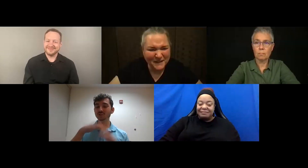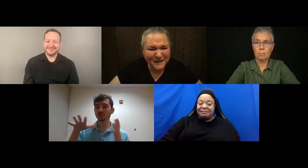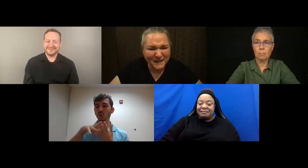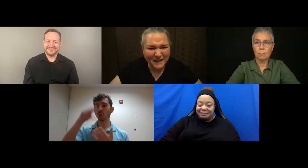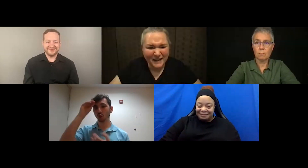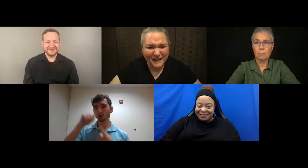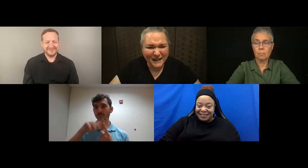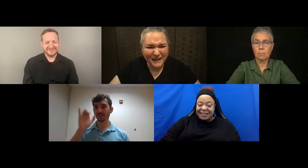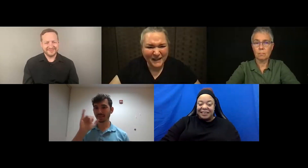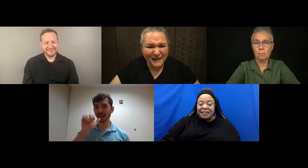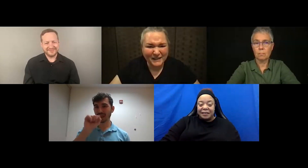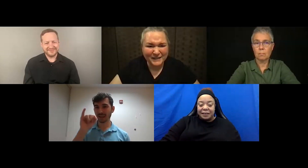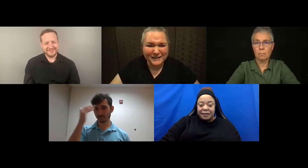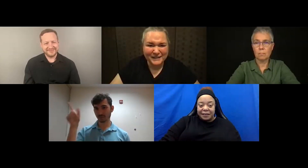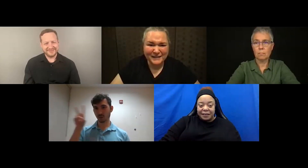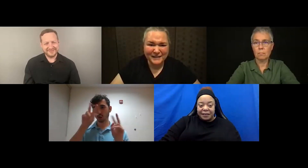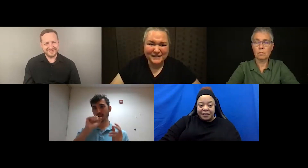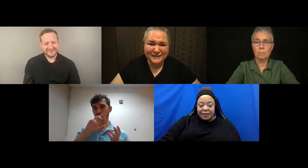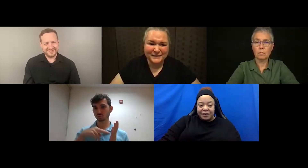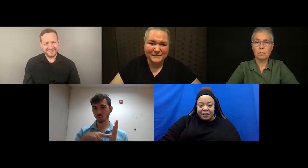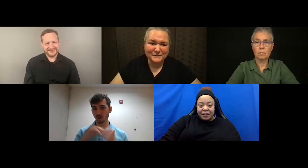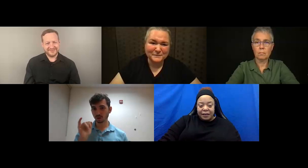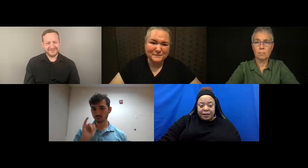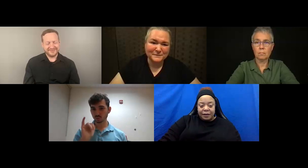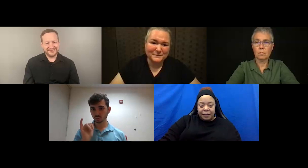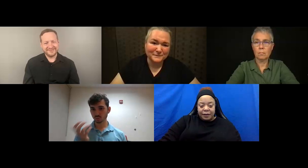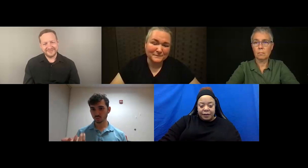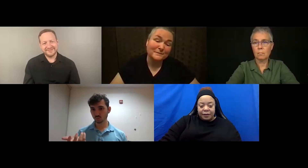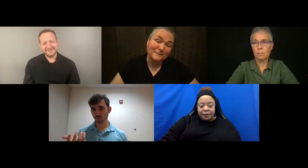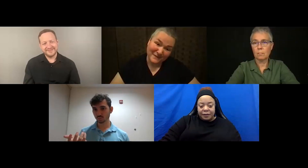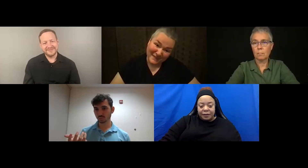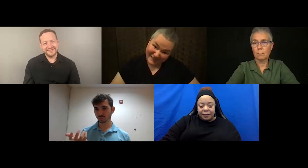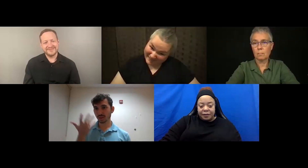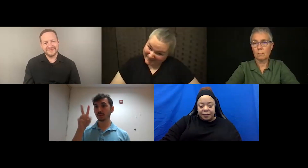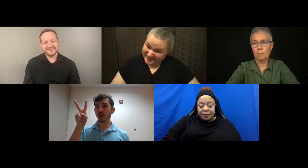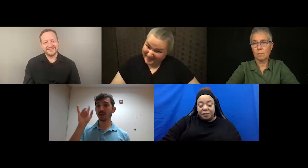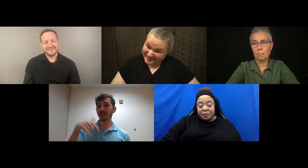The communication will totally break down. Yoel: What if children learn to be like the AI?